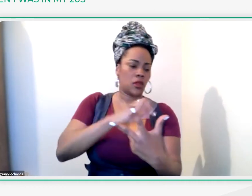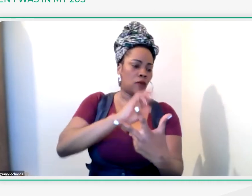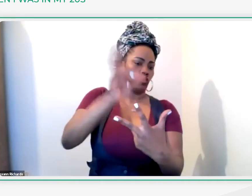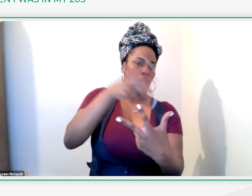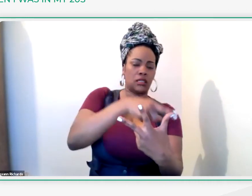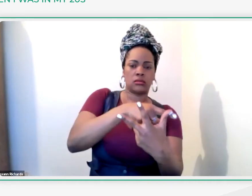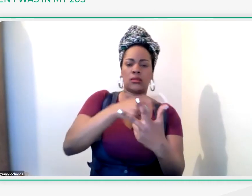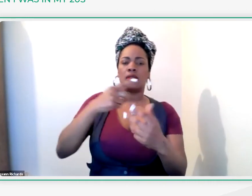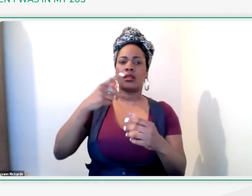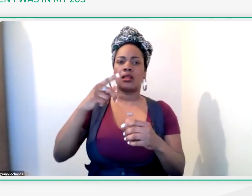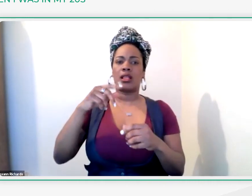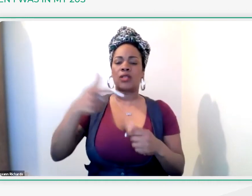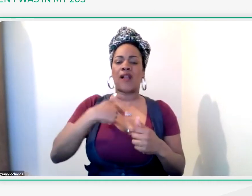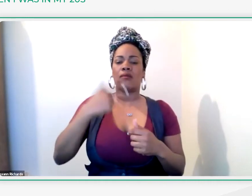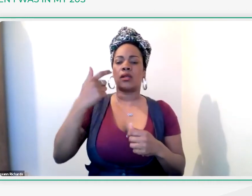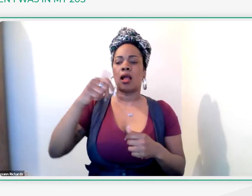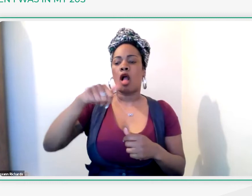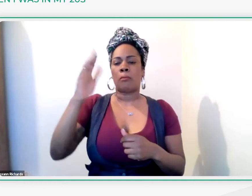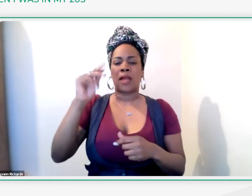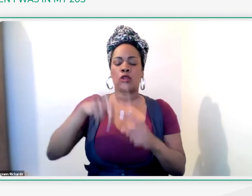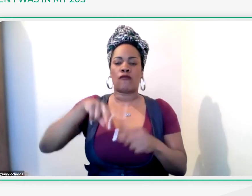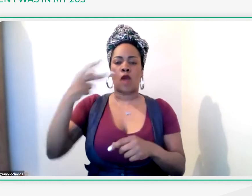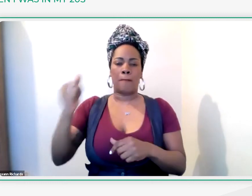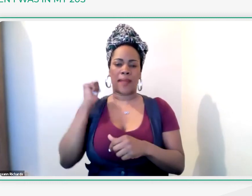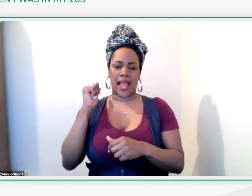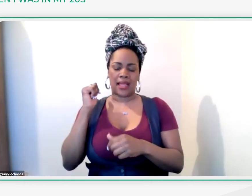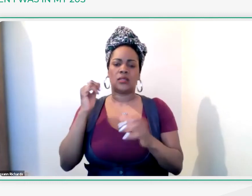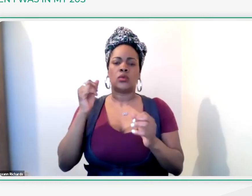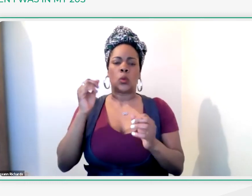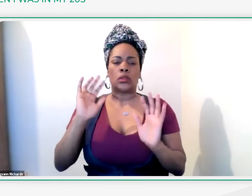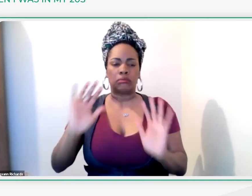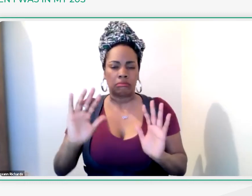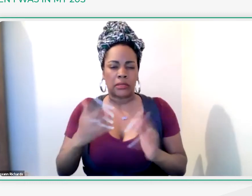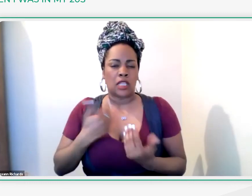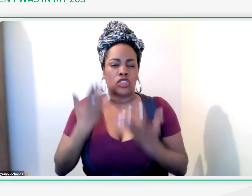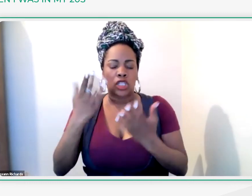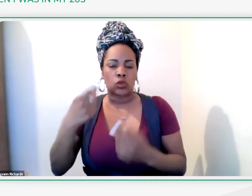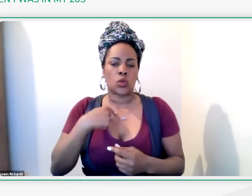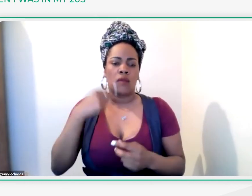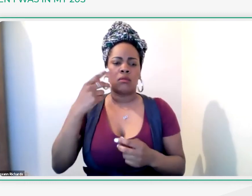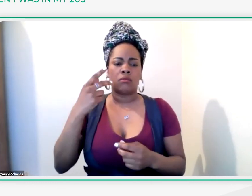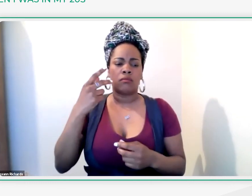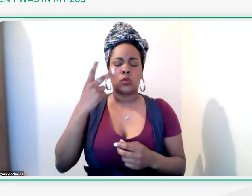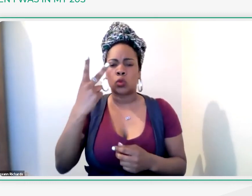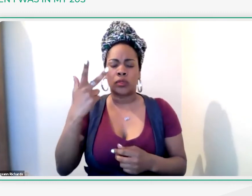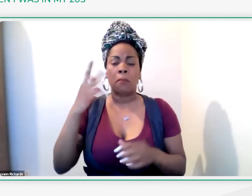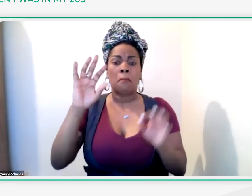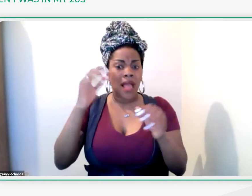So, that way, if something happens with one of your banks, you have the other 2 as backups. You want to have something to fall back on.